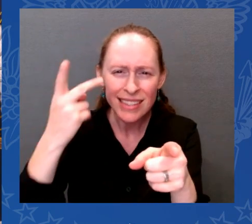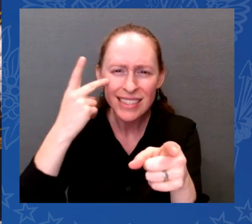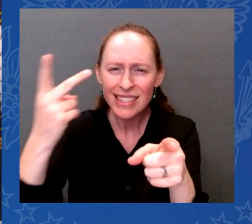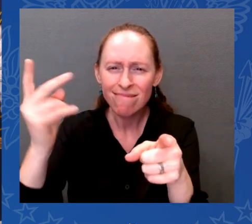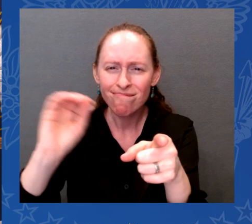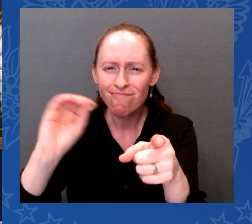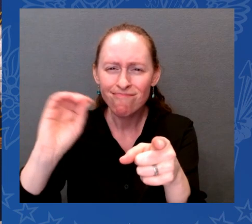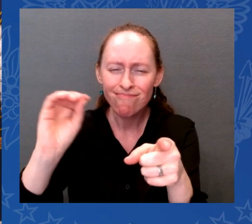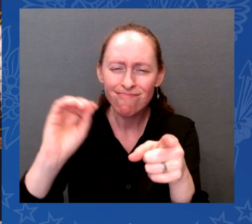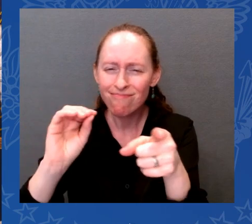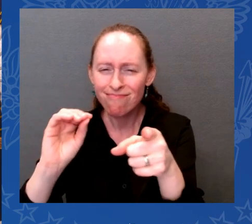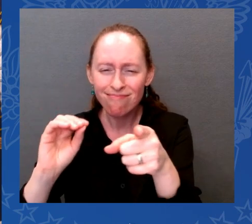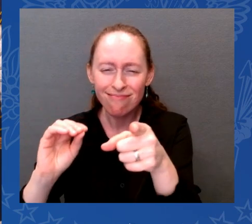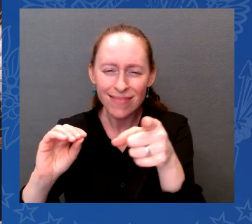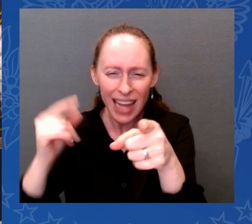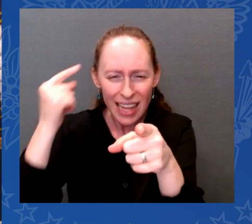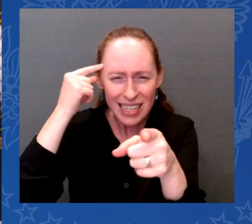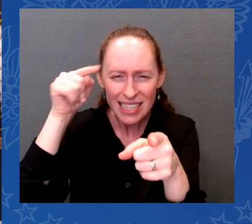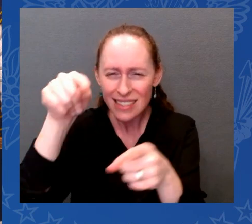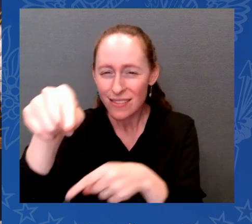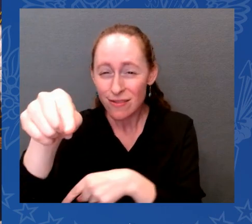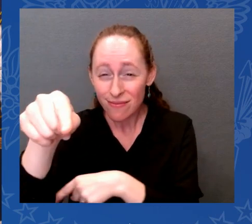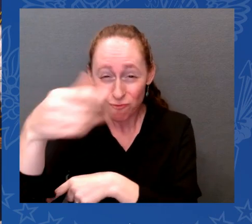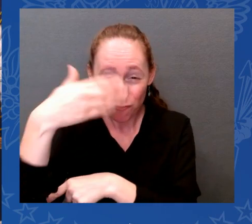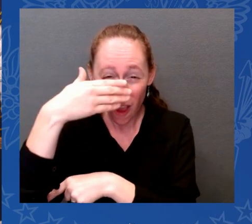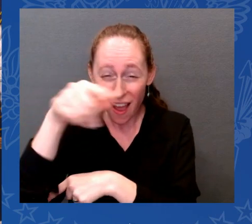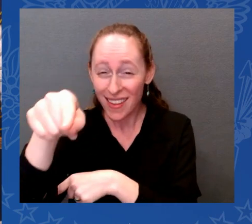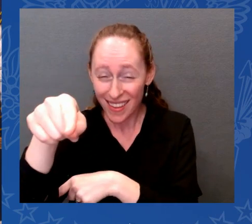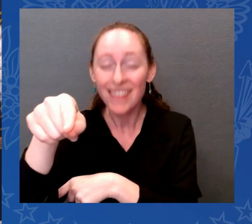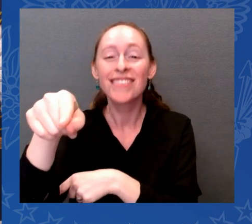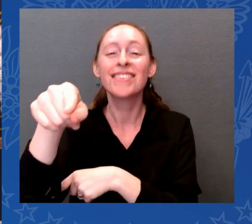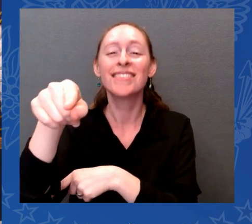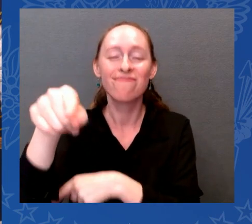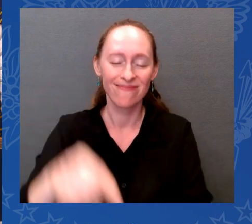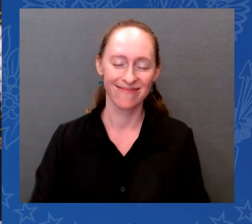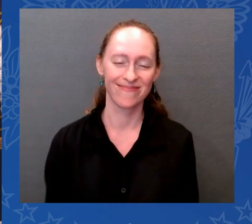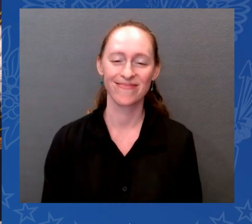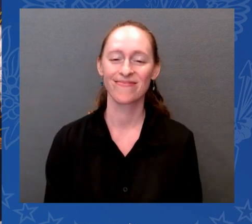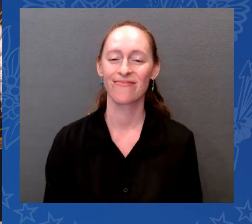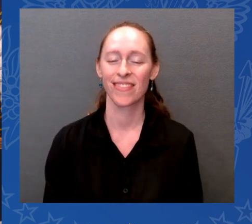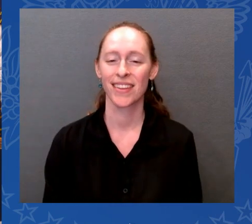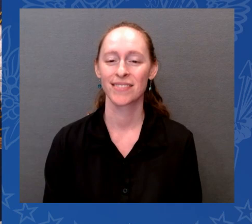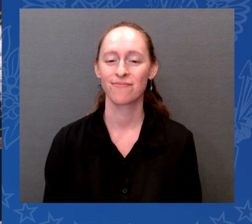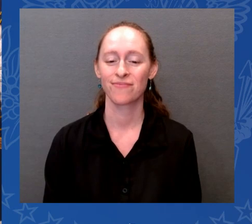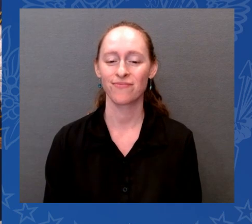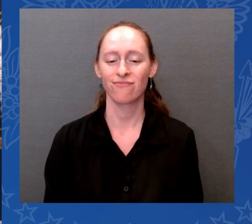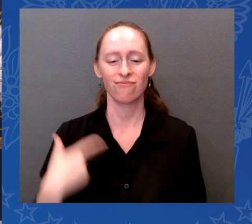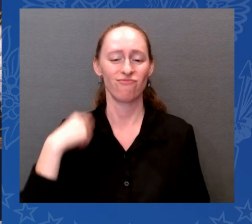And I actually wish I could be there with you in person. And you know I mean it. You know, and I've --